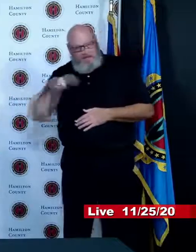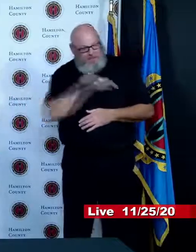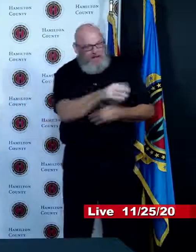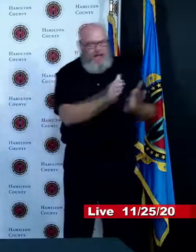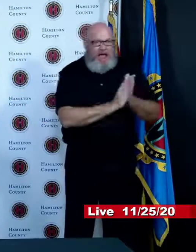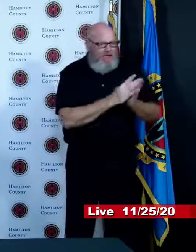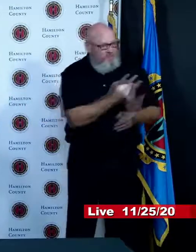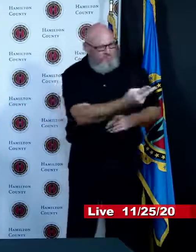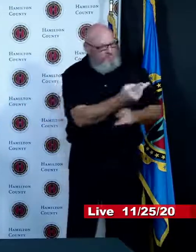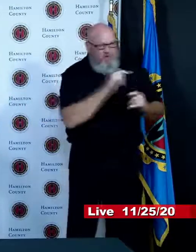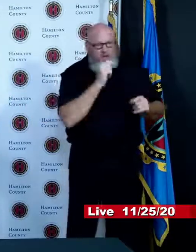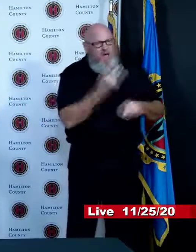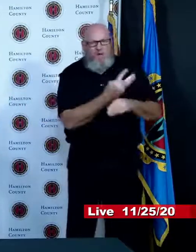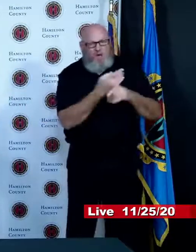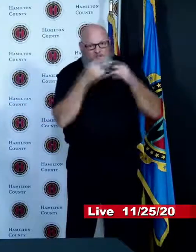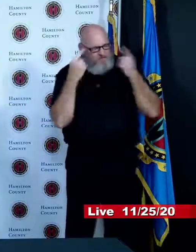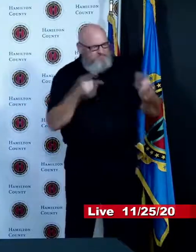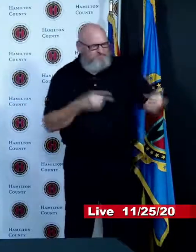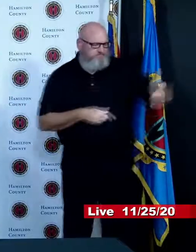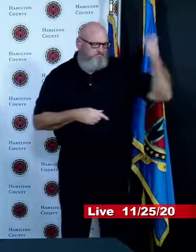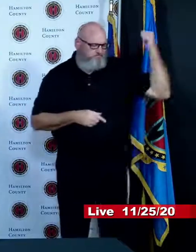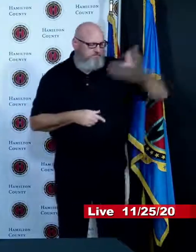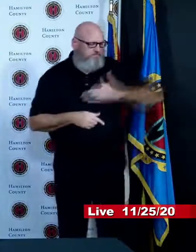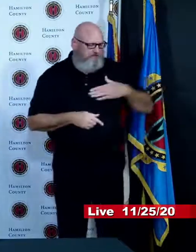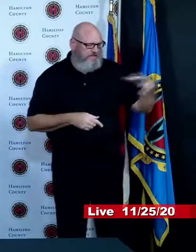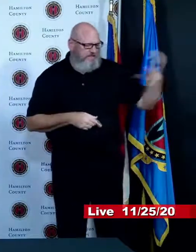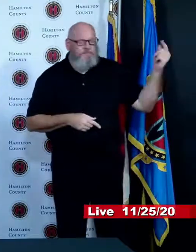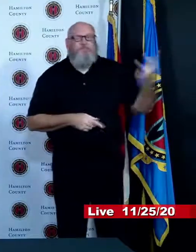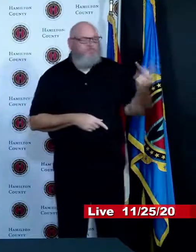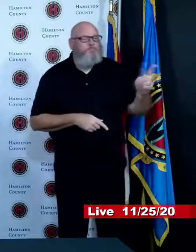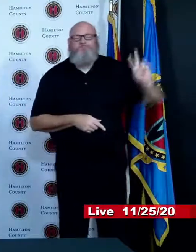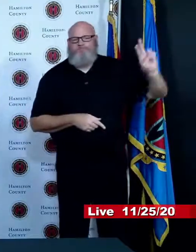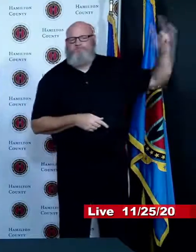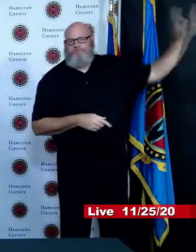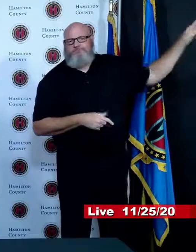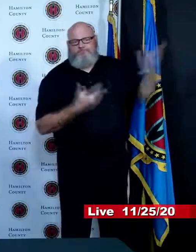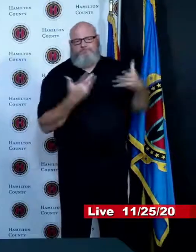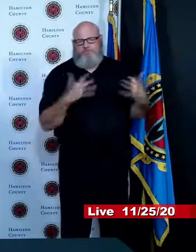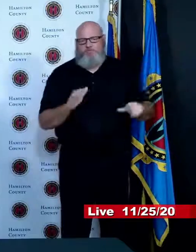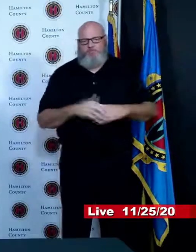treat Covid-19 serious right now and you've heard me say this many times that the successful